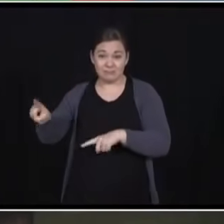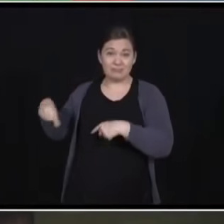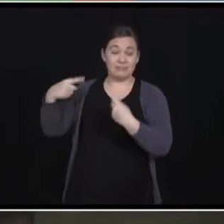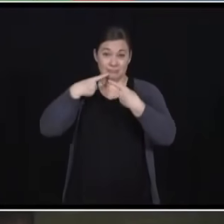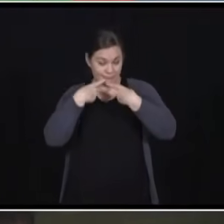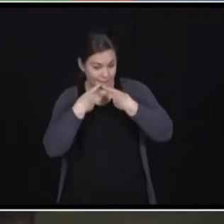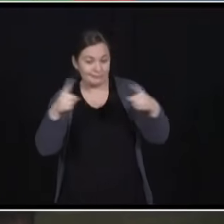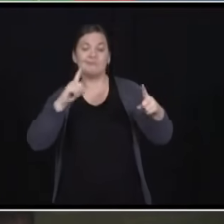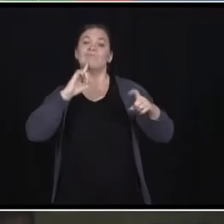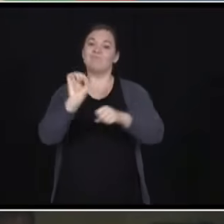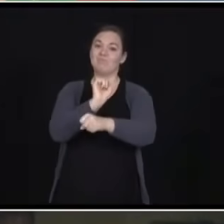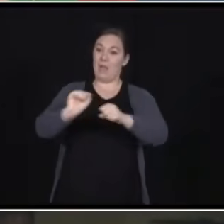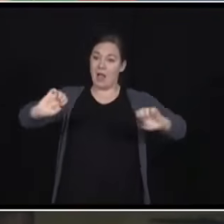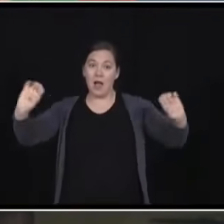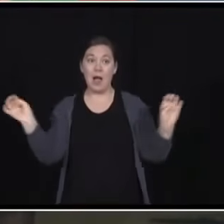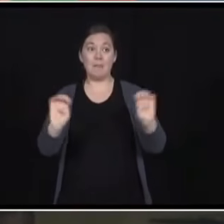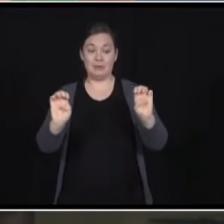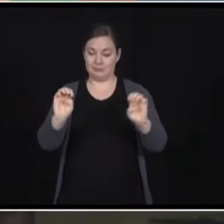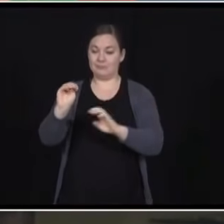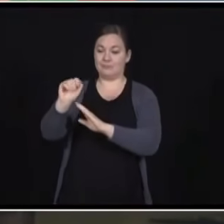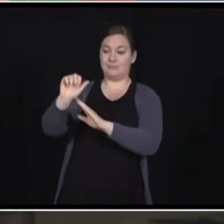in March,